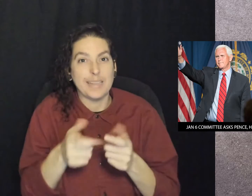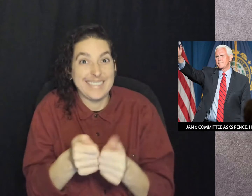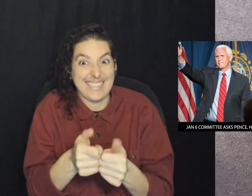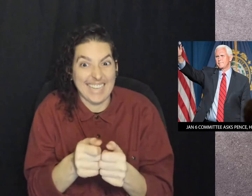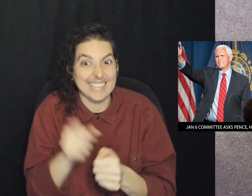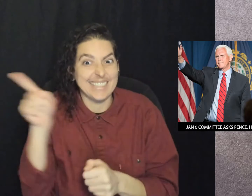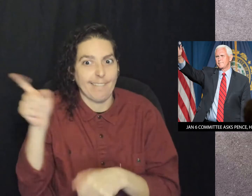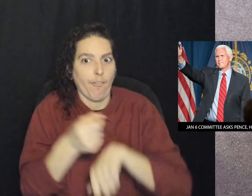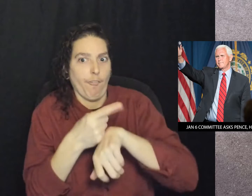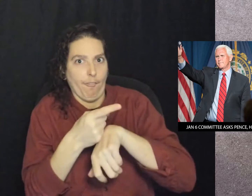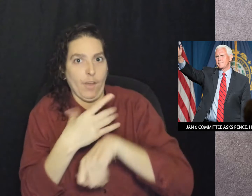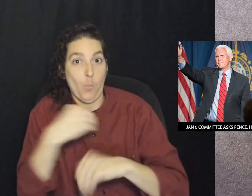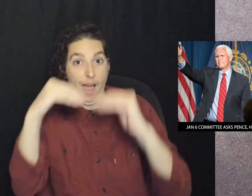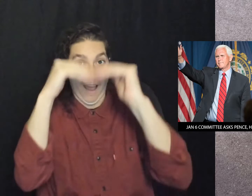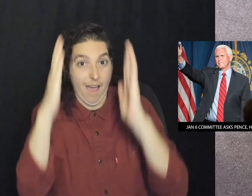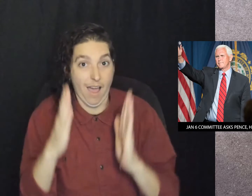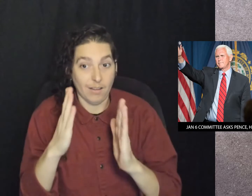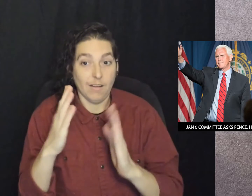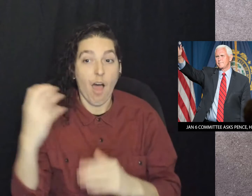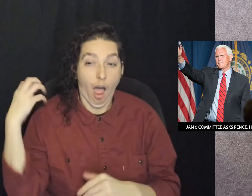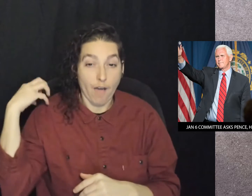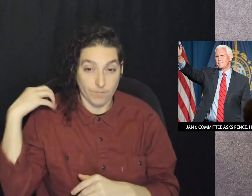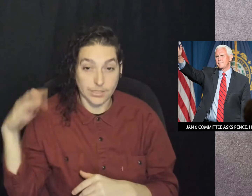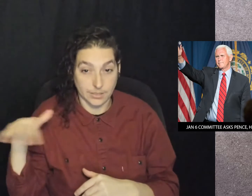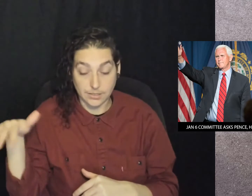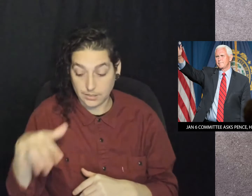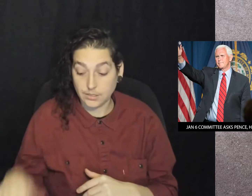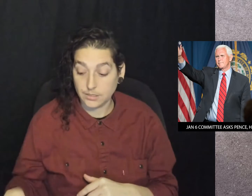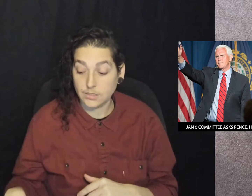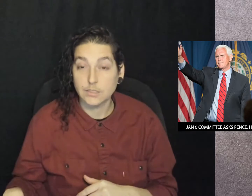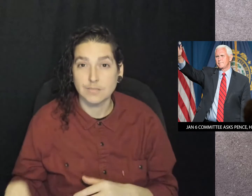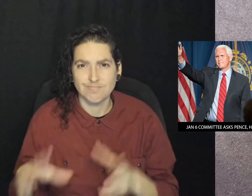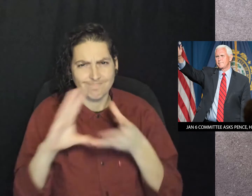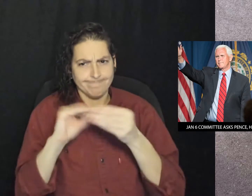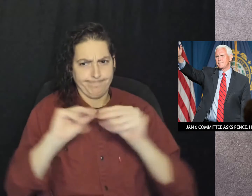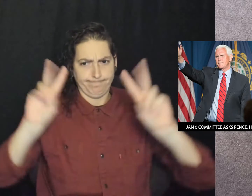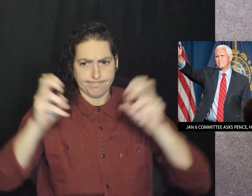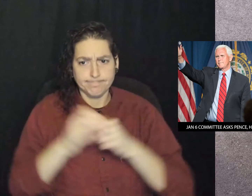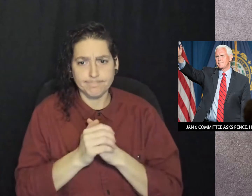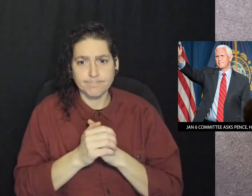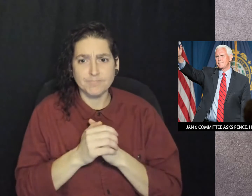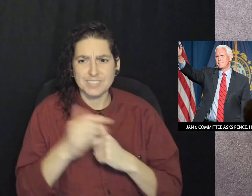the committee wants to question Hannity about text messages he sent White House officials